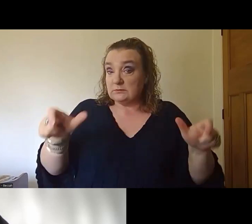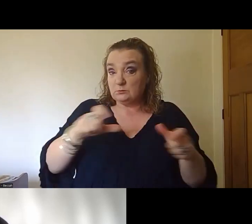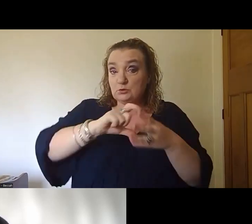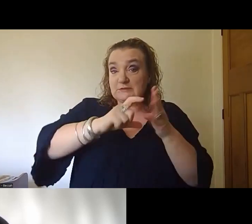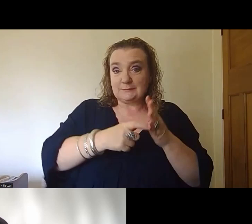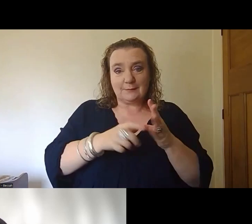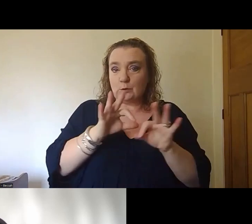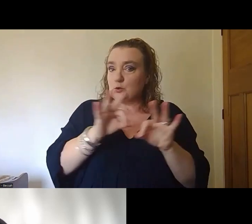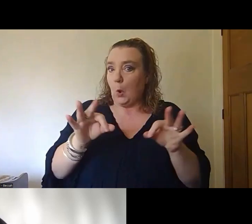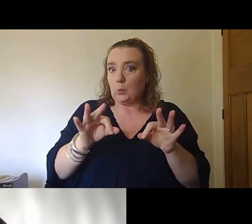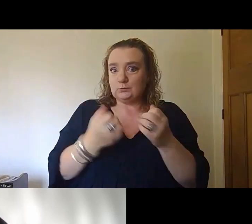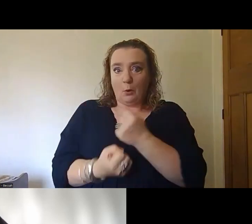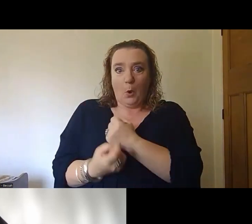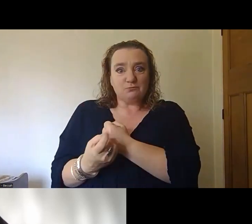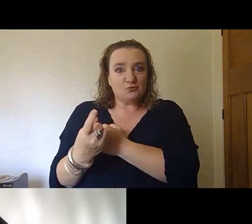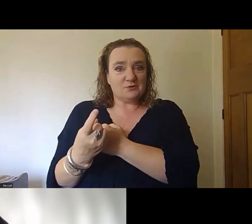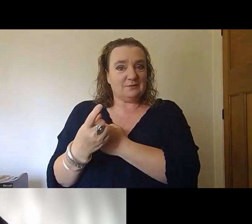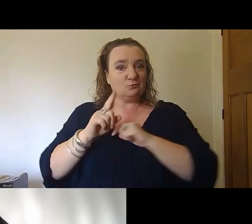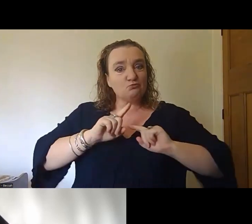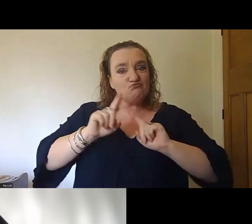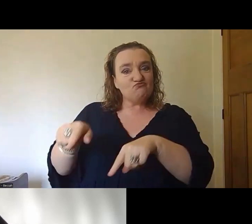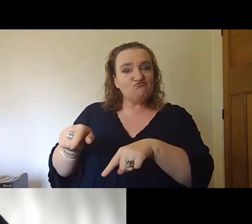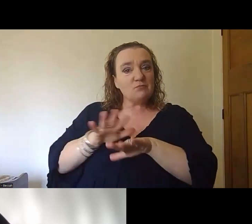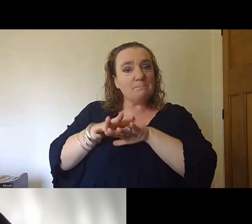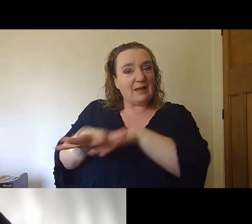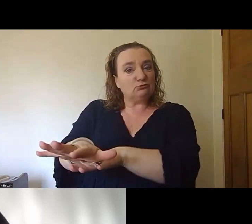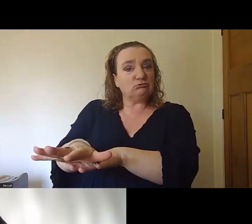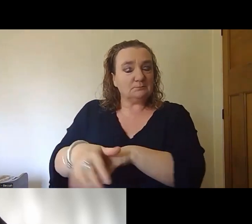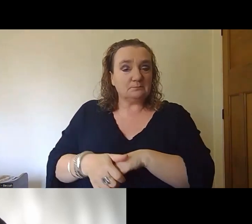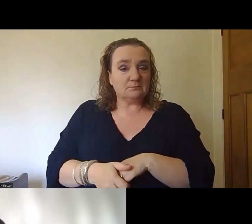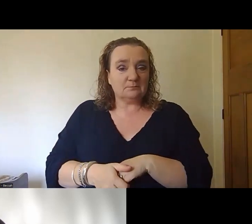don't get that opportunity to have that experience,